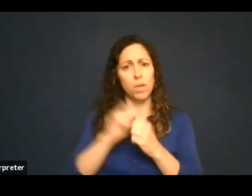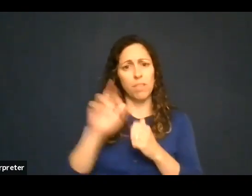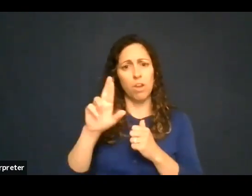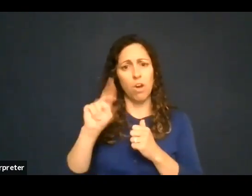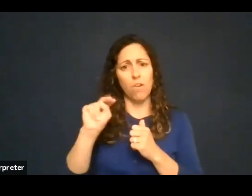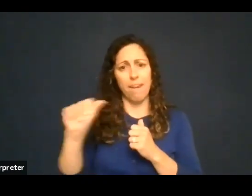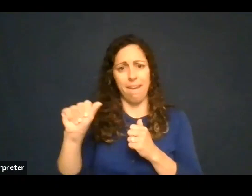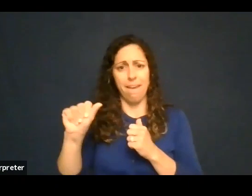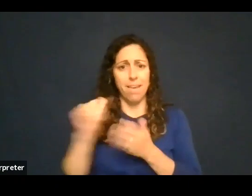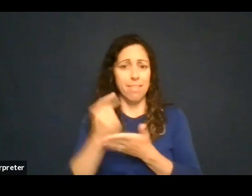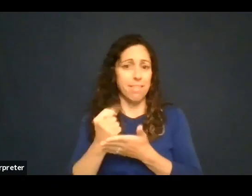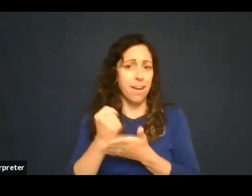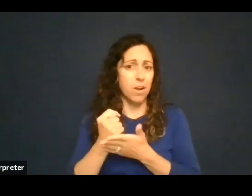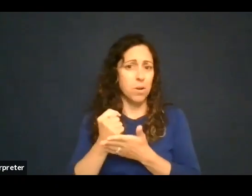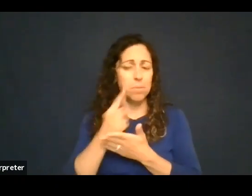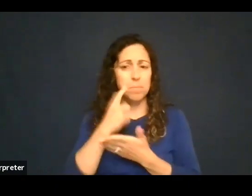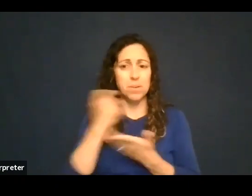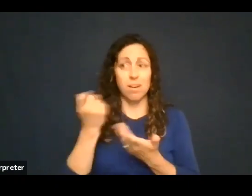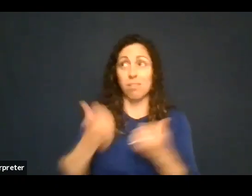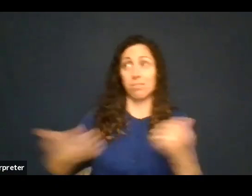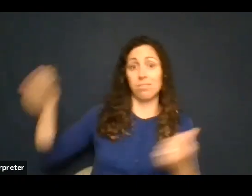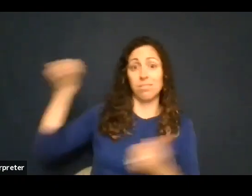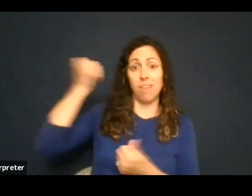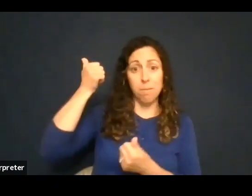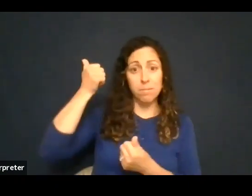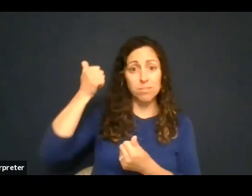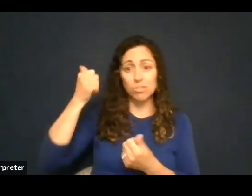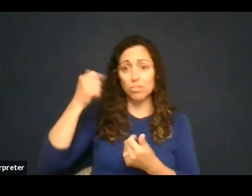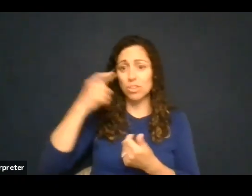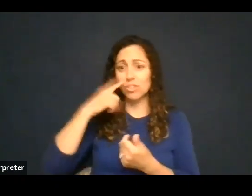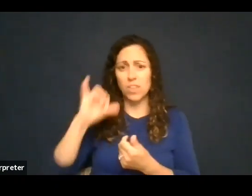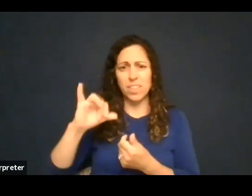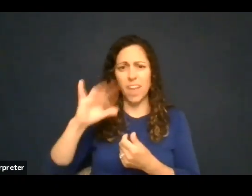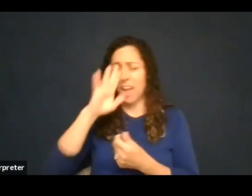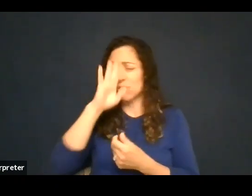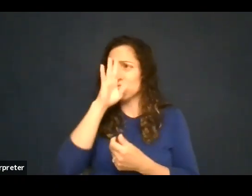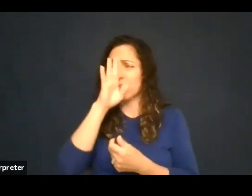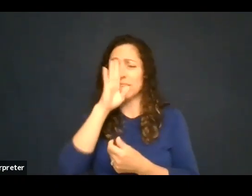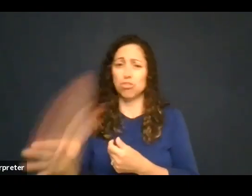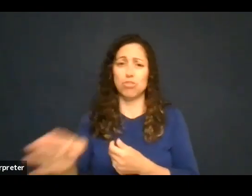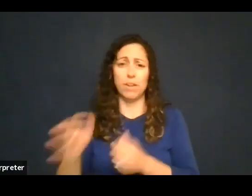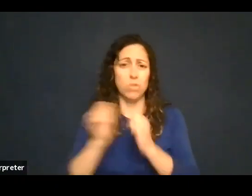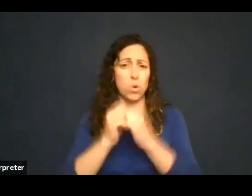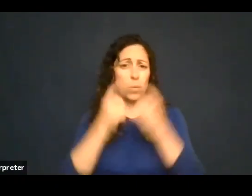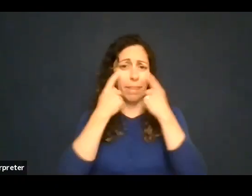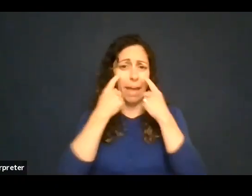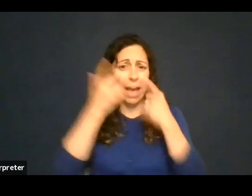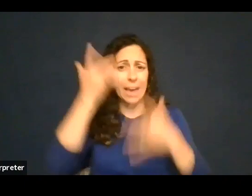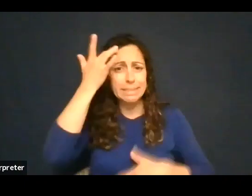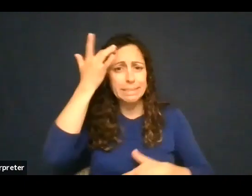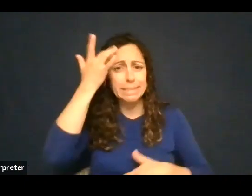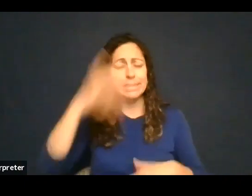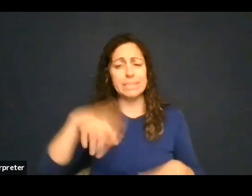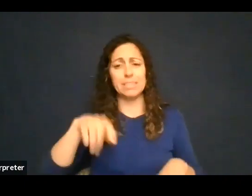straightforward. Diabetic eye disease or age-related macular degeneration-- we have hundreds and hundreds of thousands